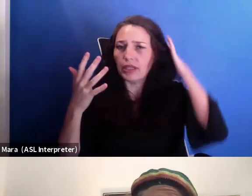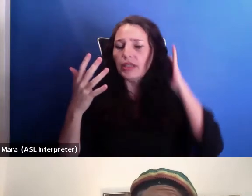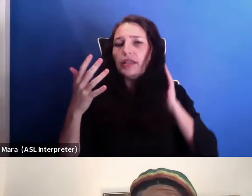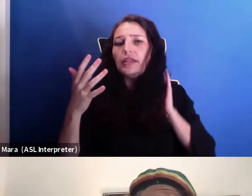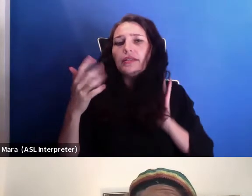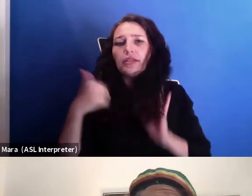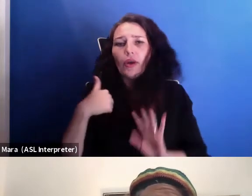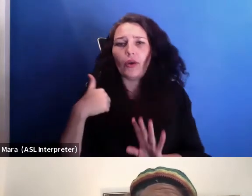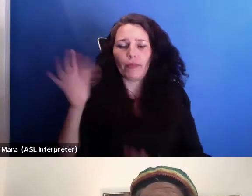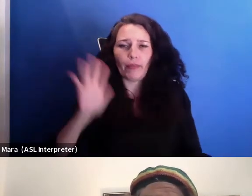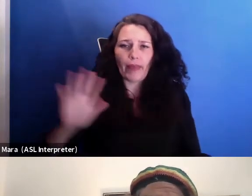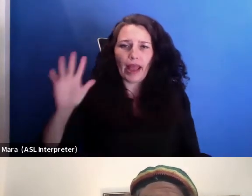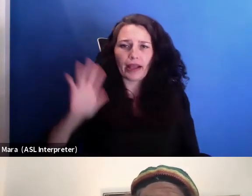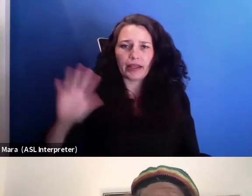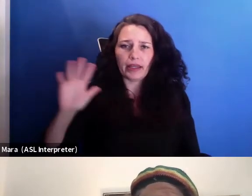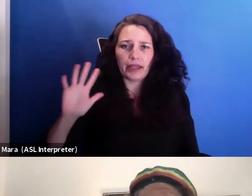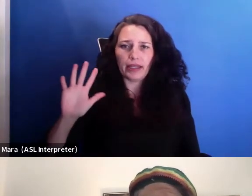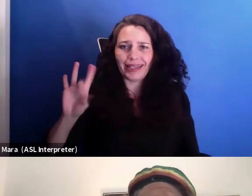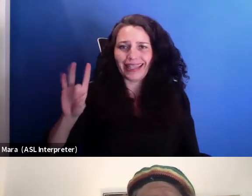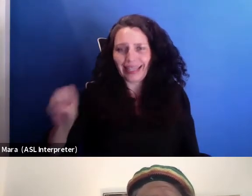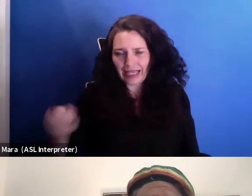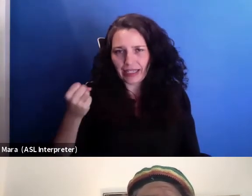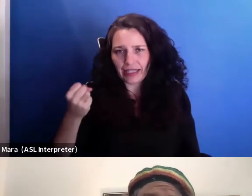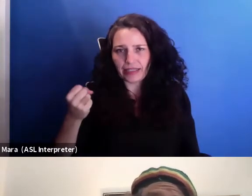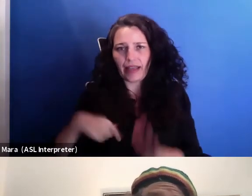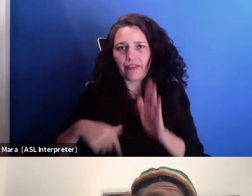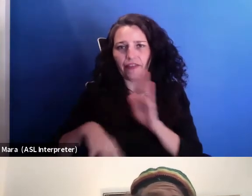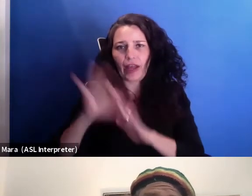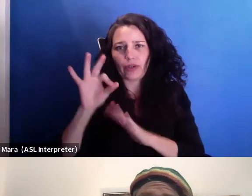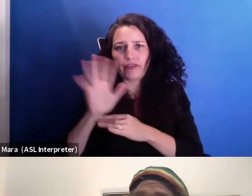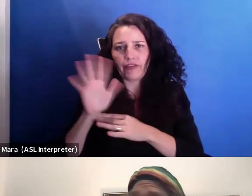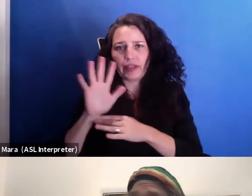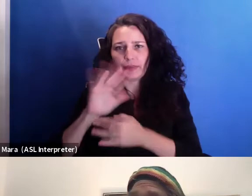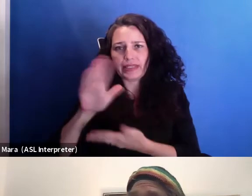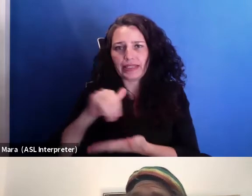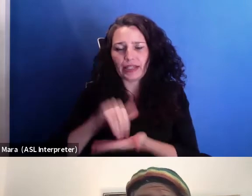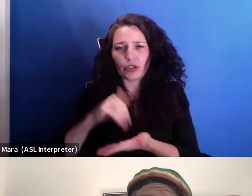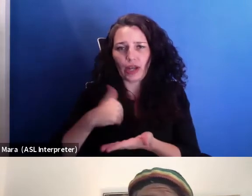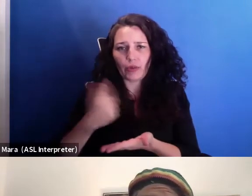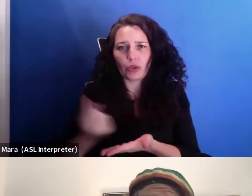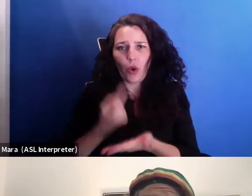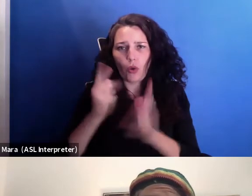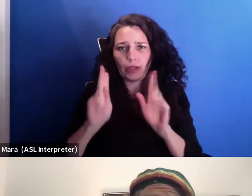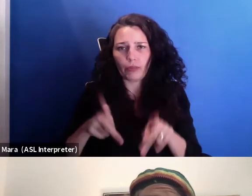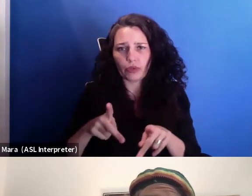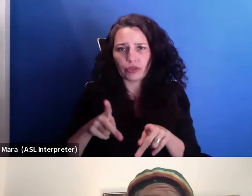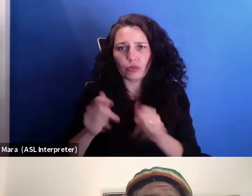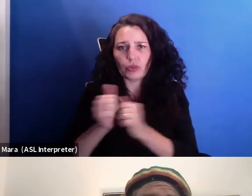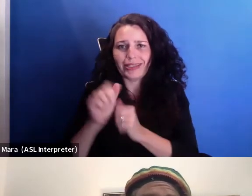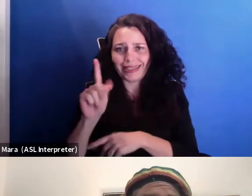back in the very late eighties. And I was the only person that I knew with disability around there.